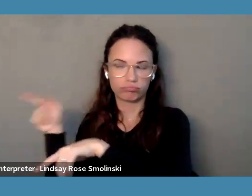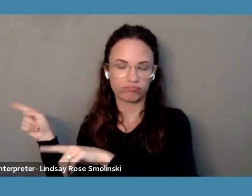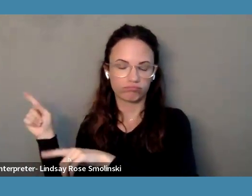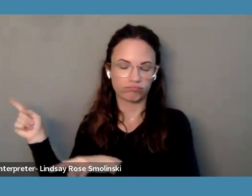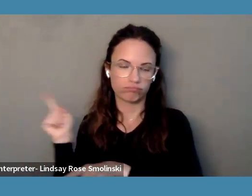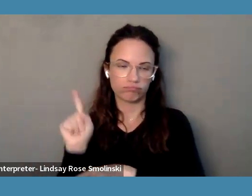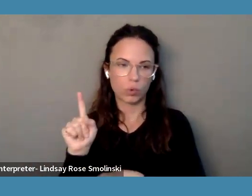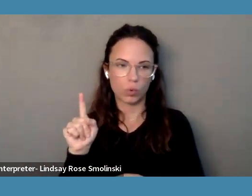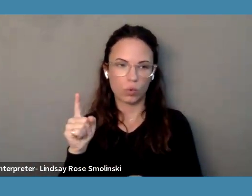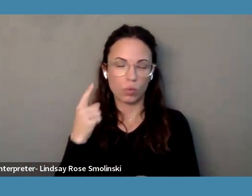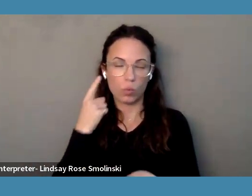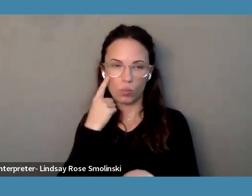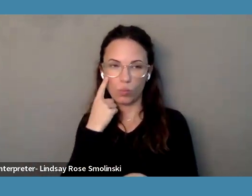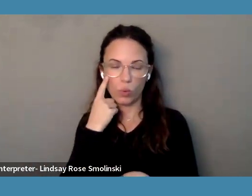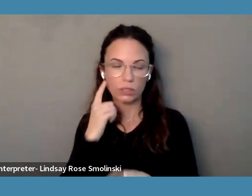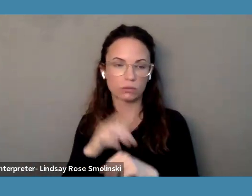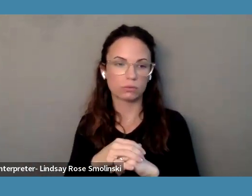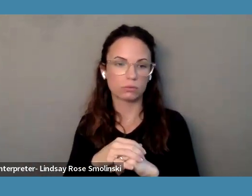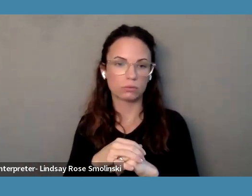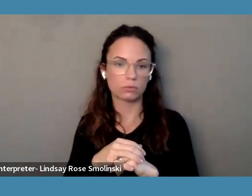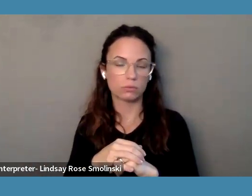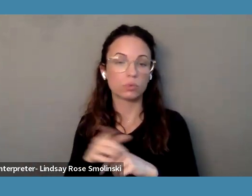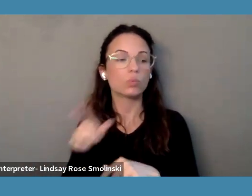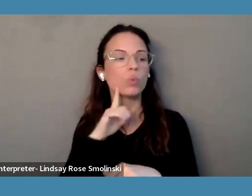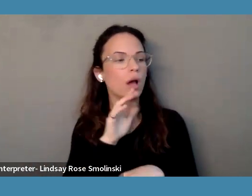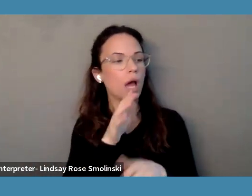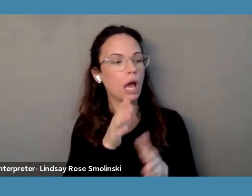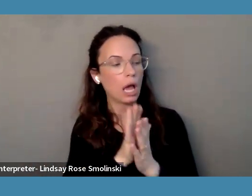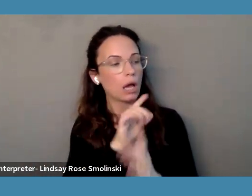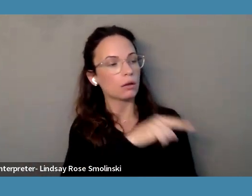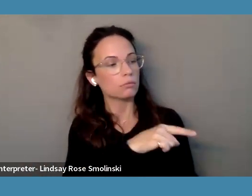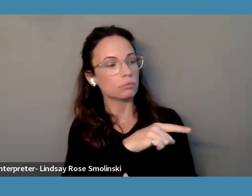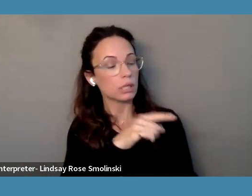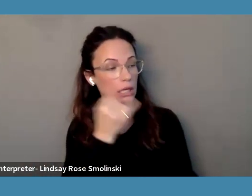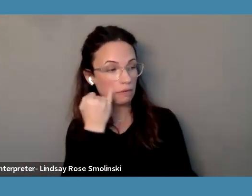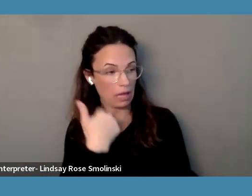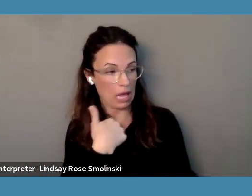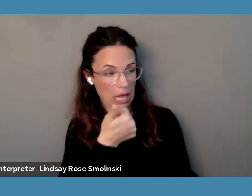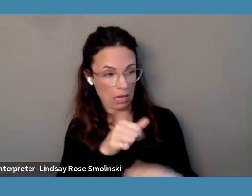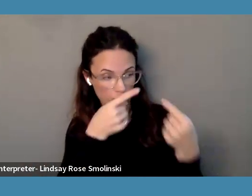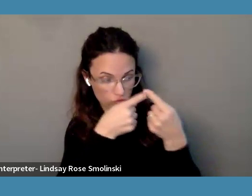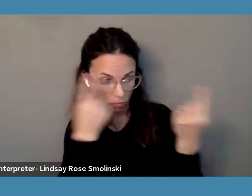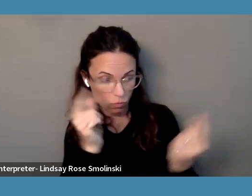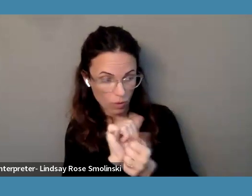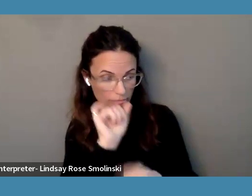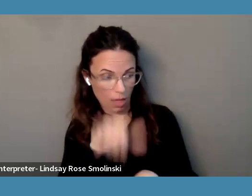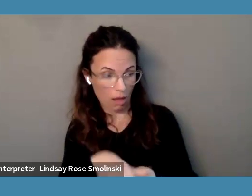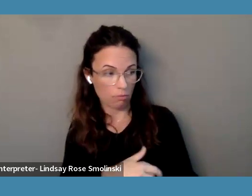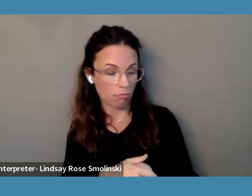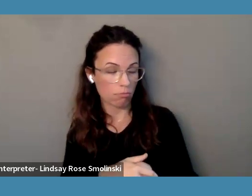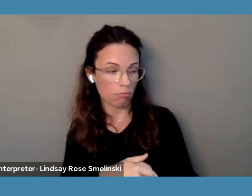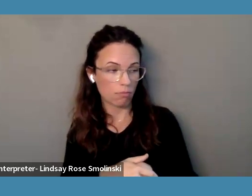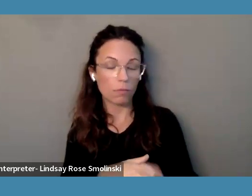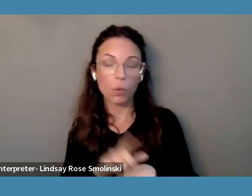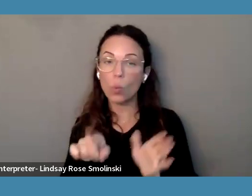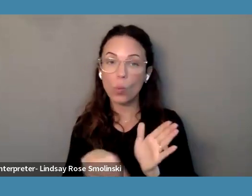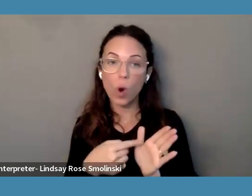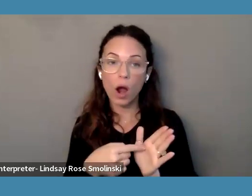And you would ask the respondent's counsel whether or not they have any objection. Once you receive an email back